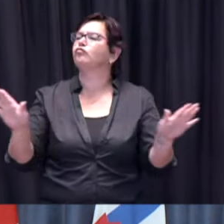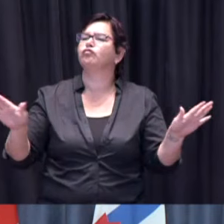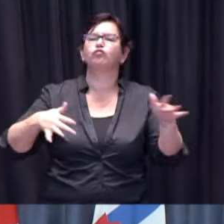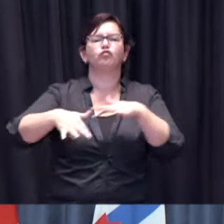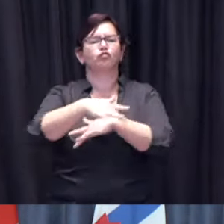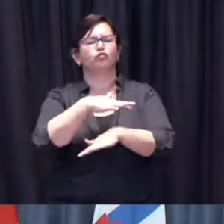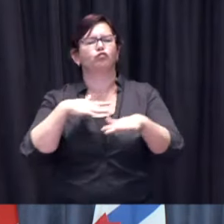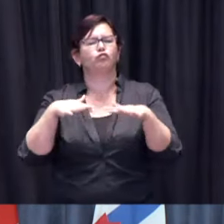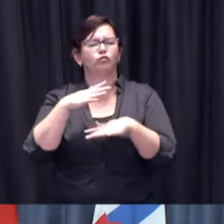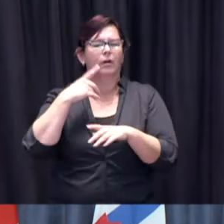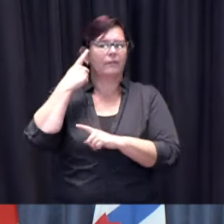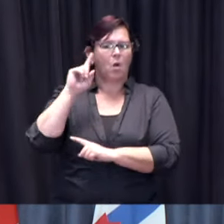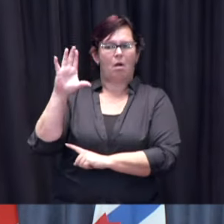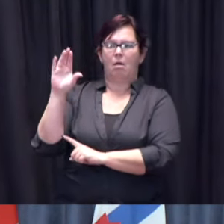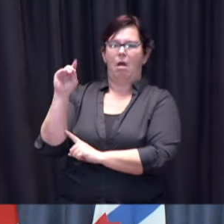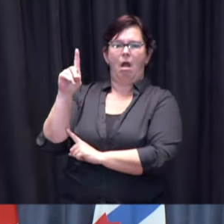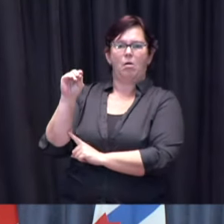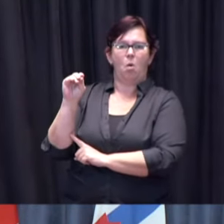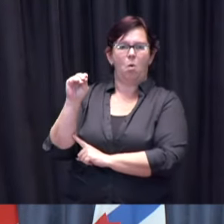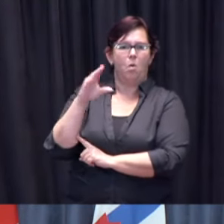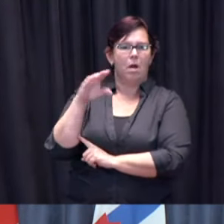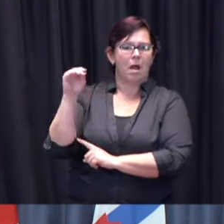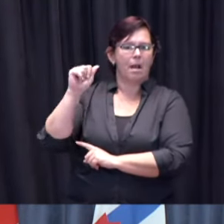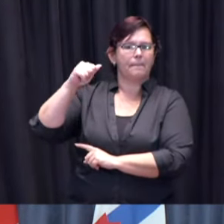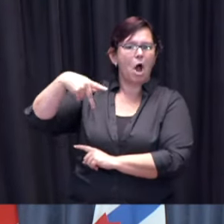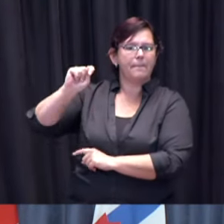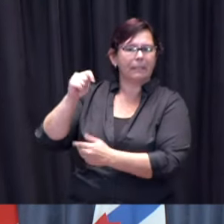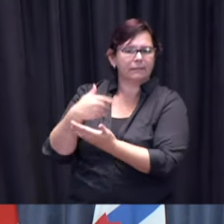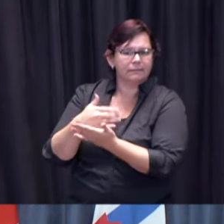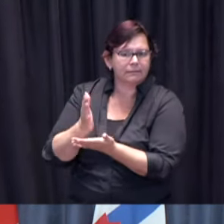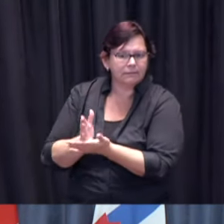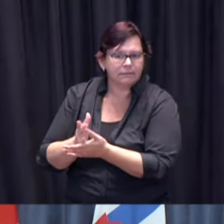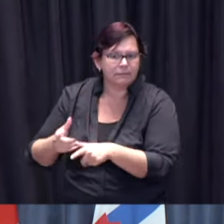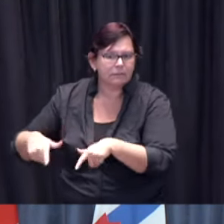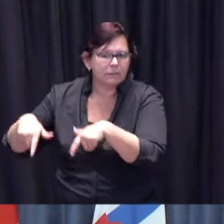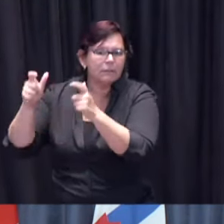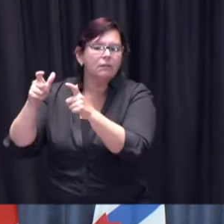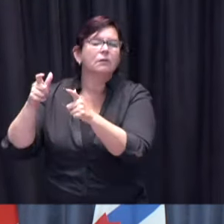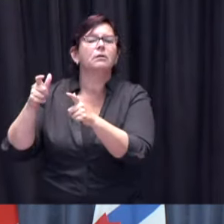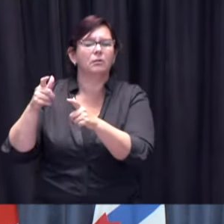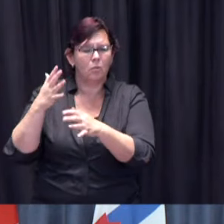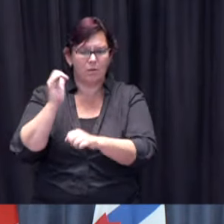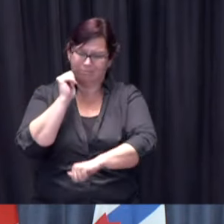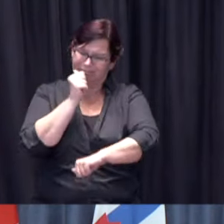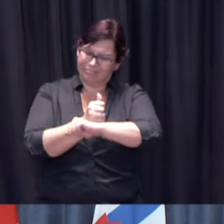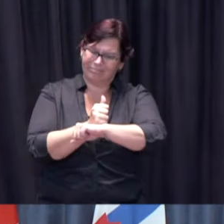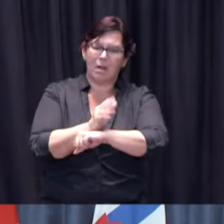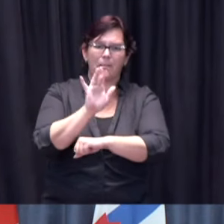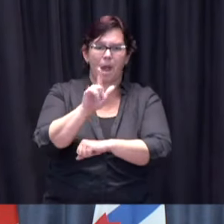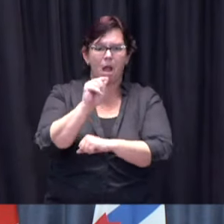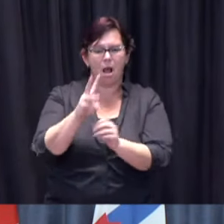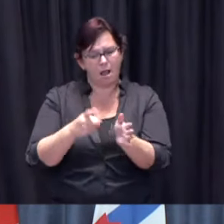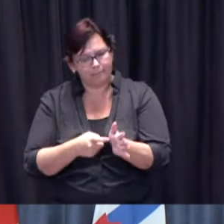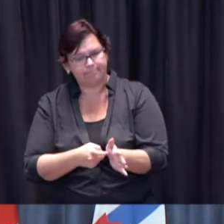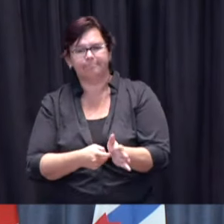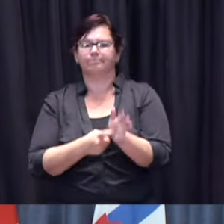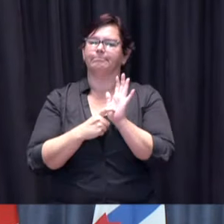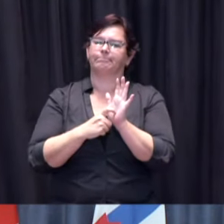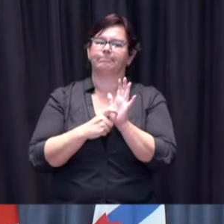Our staff have drafted a by-law to make face coverings mandatory in the common areas of condominiums and apartments.